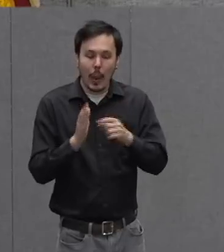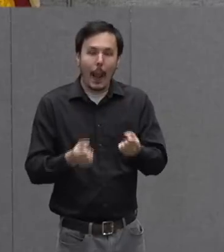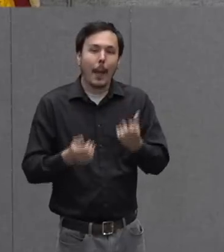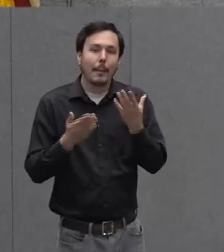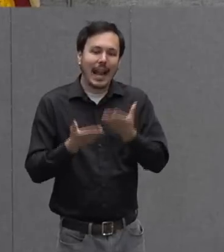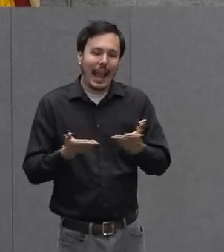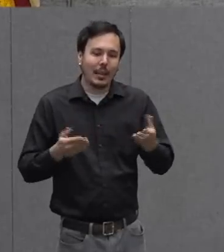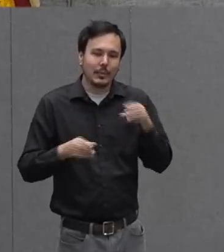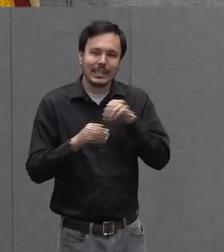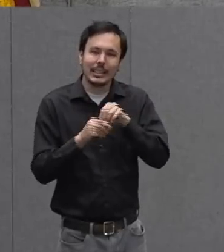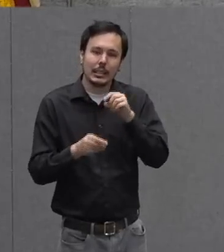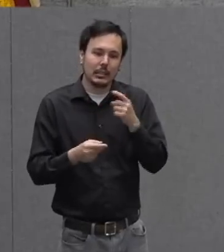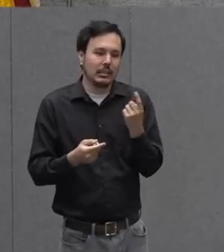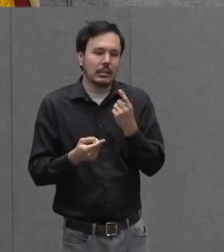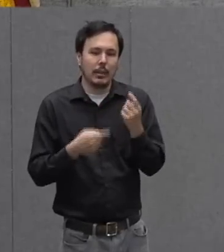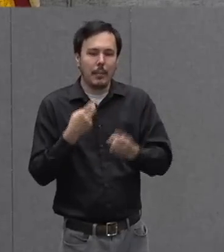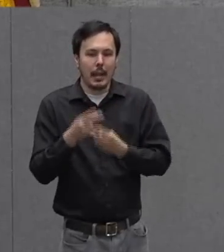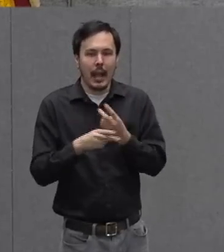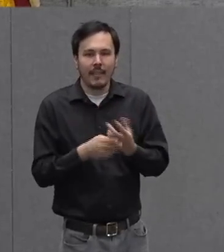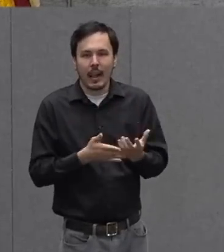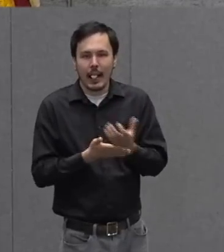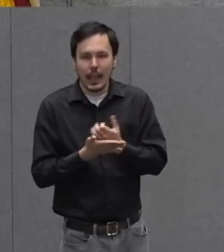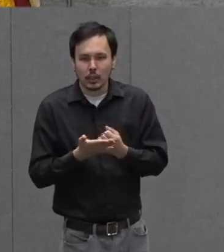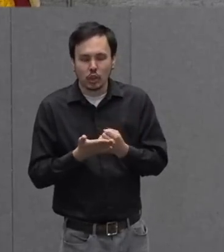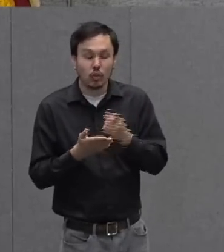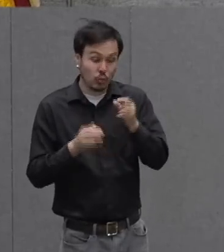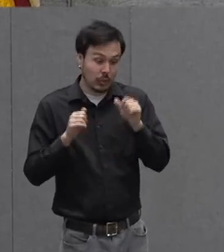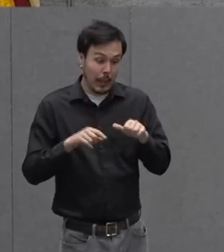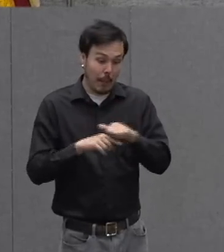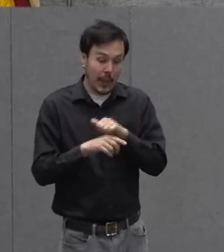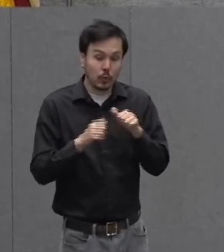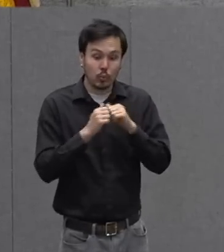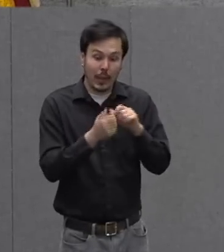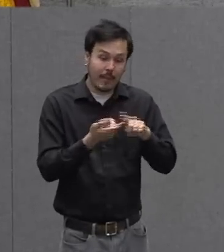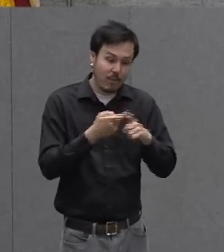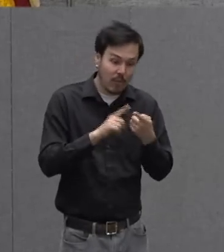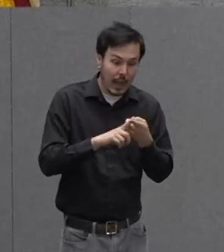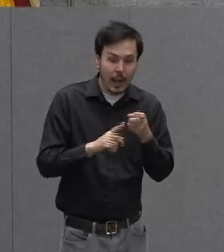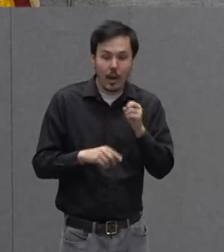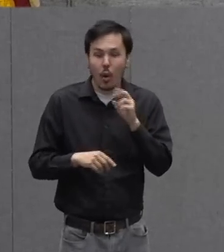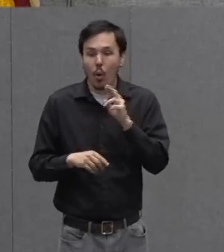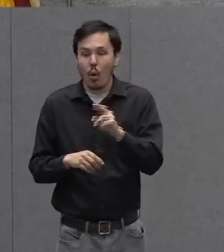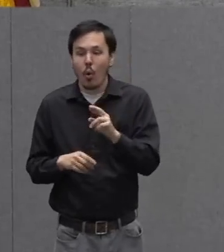or a grownup and you have a collection of items, which could be anything.